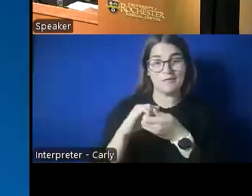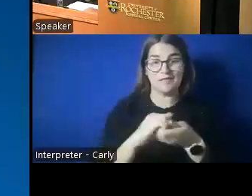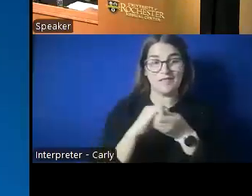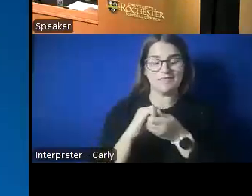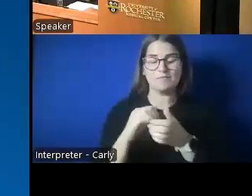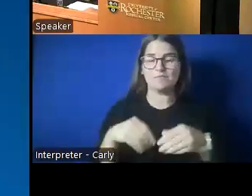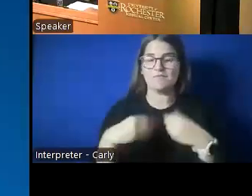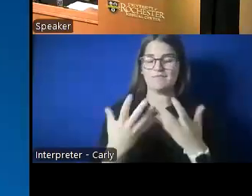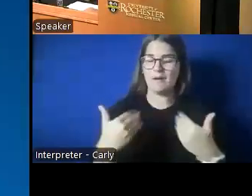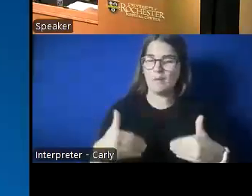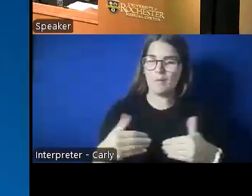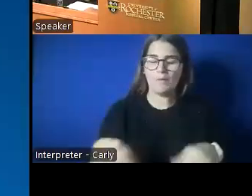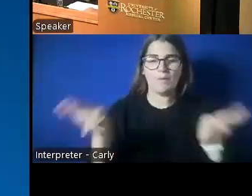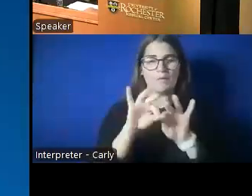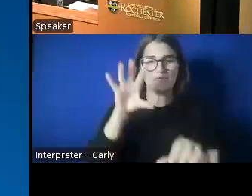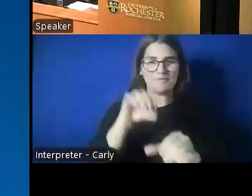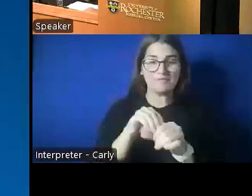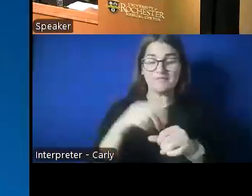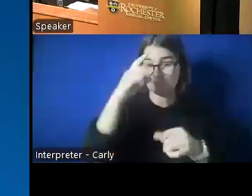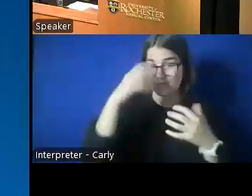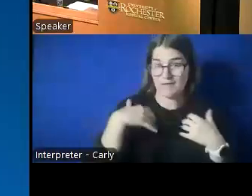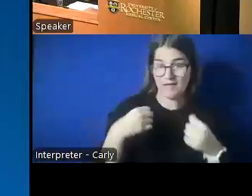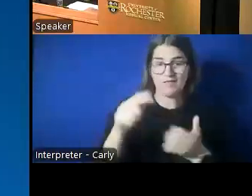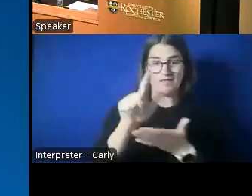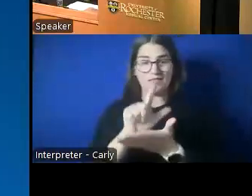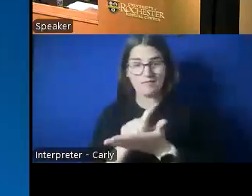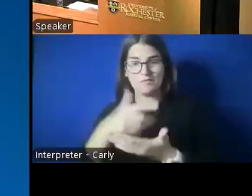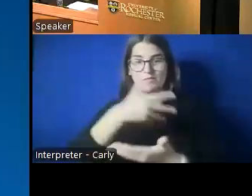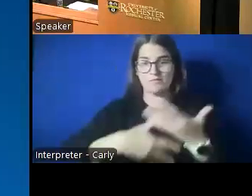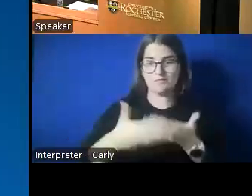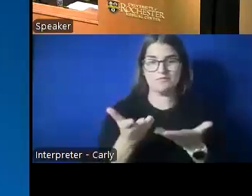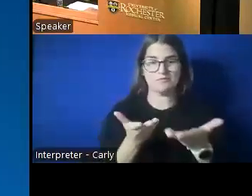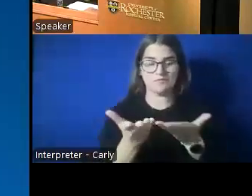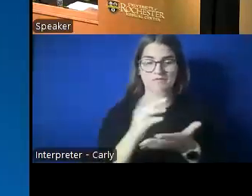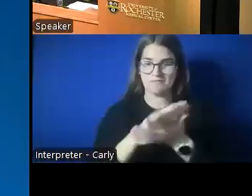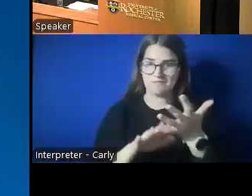of mental health legal and social services all in one place specifically for those affected by